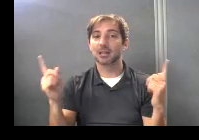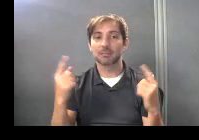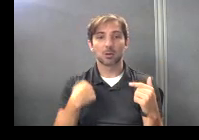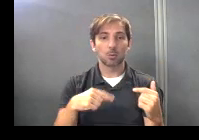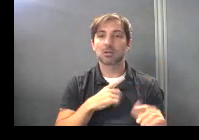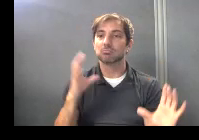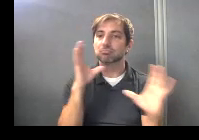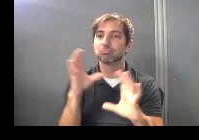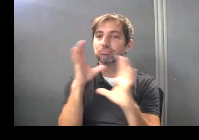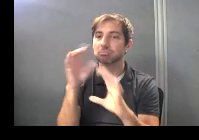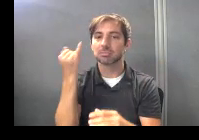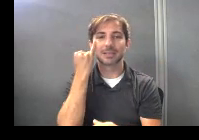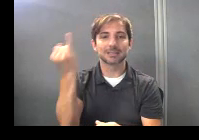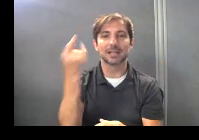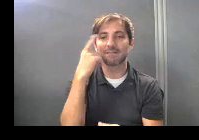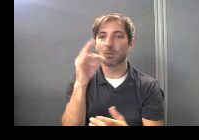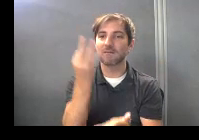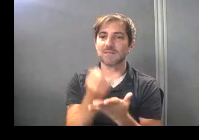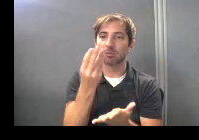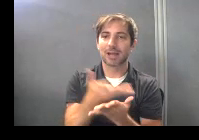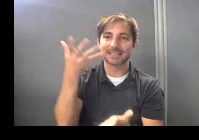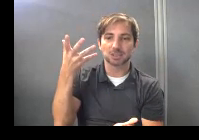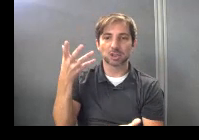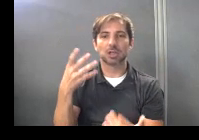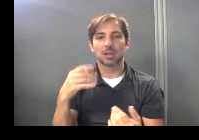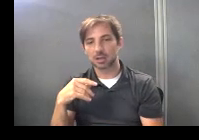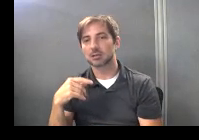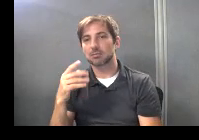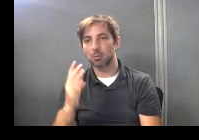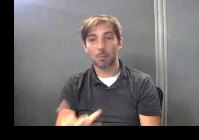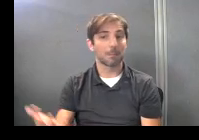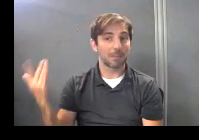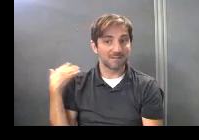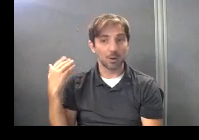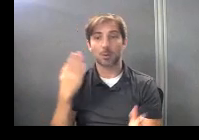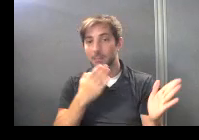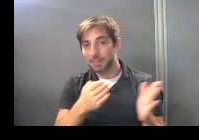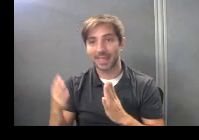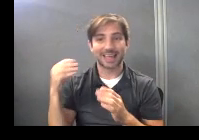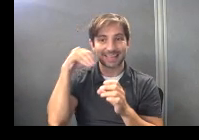FOR AN ACAC FUNDRAISER. WE WERE PLANNING AN IN-PERSON TRIVIA NIGHT